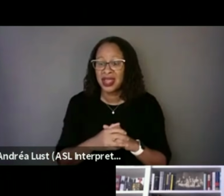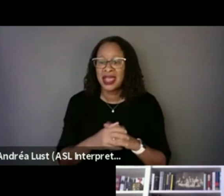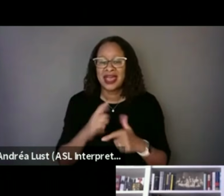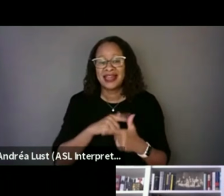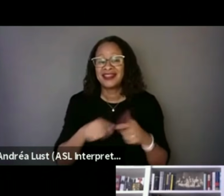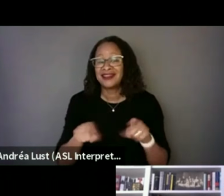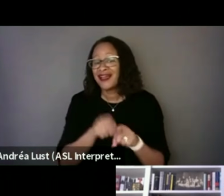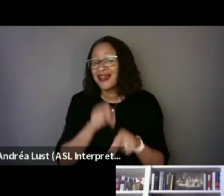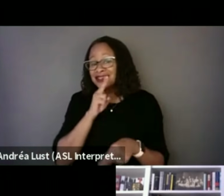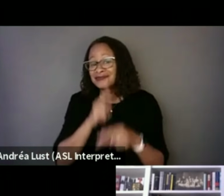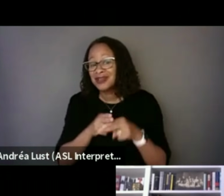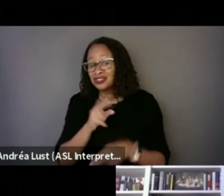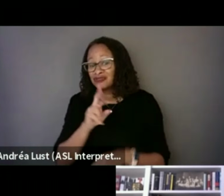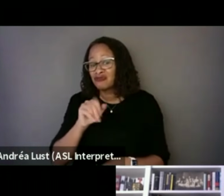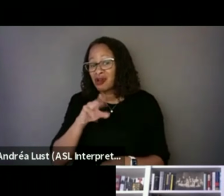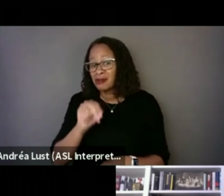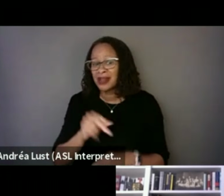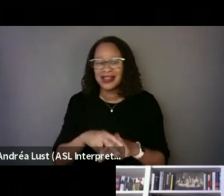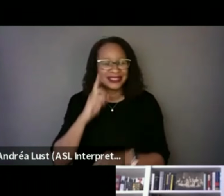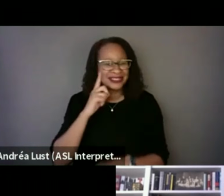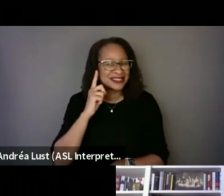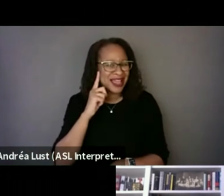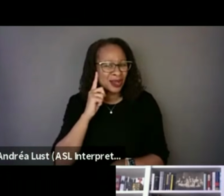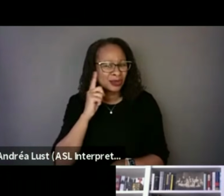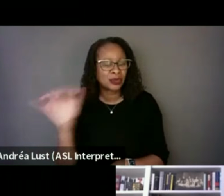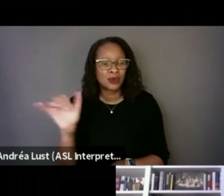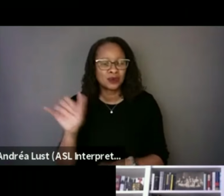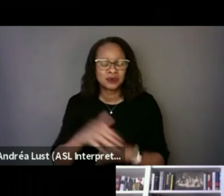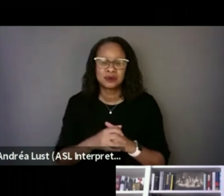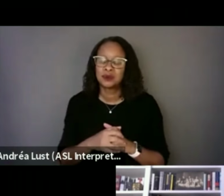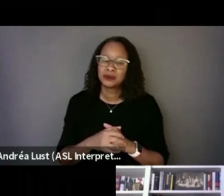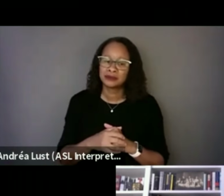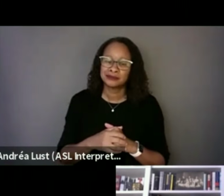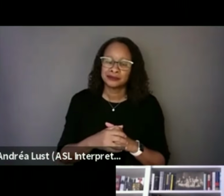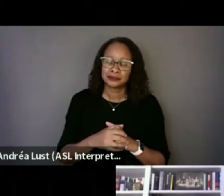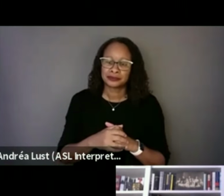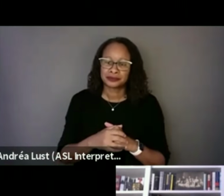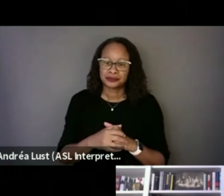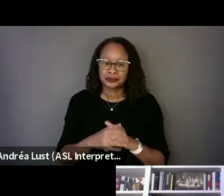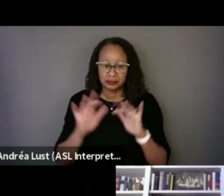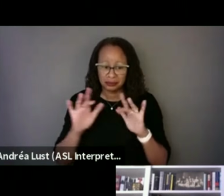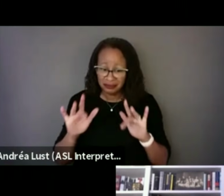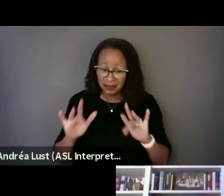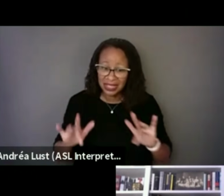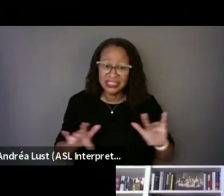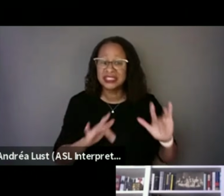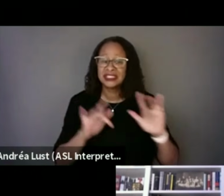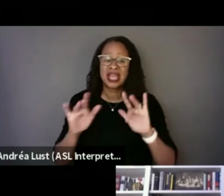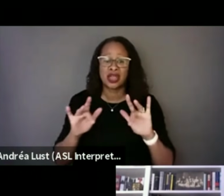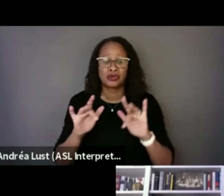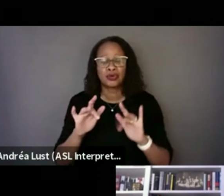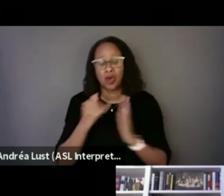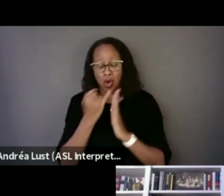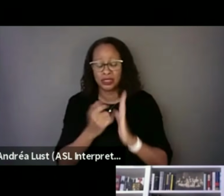the soundscapes of having sound recordist who, you know, had such deep pride in their craft